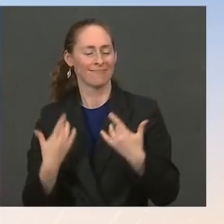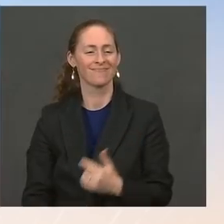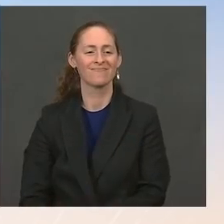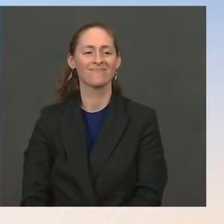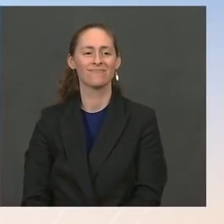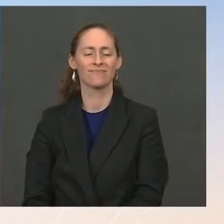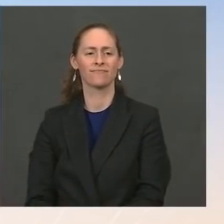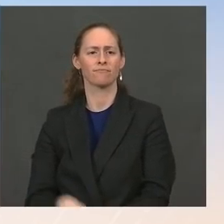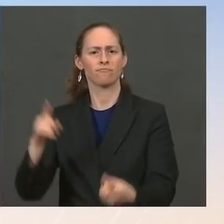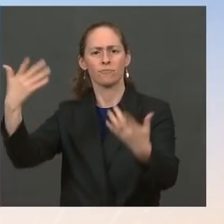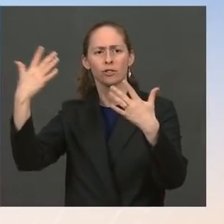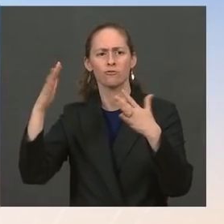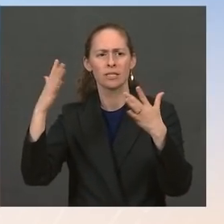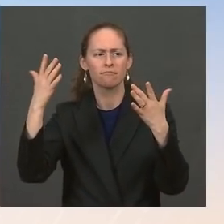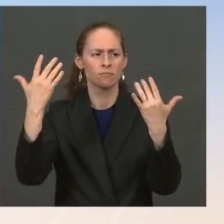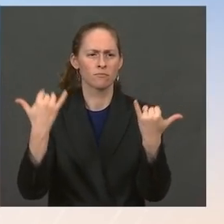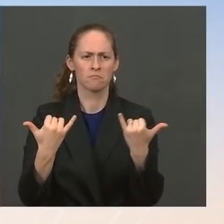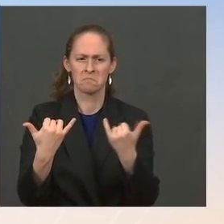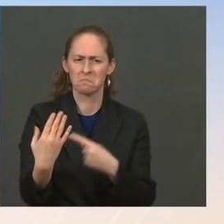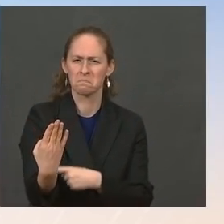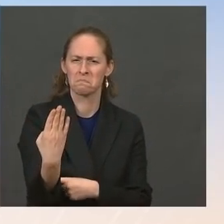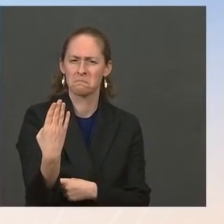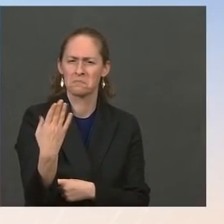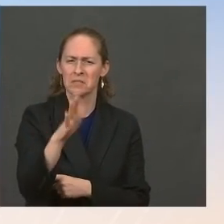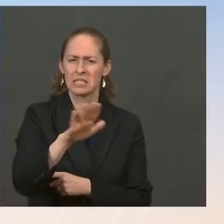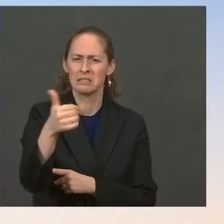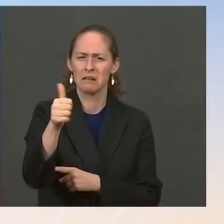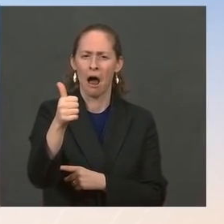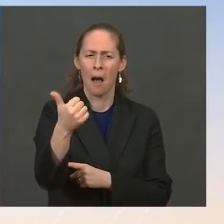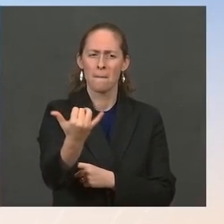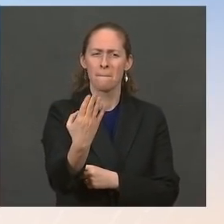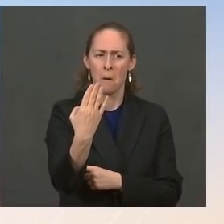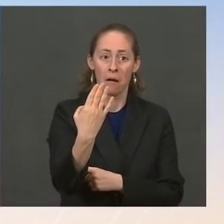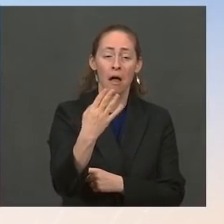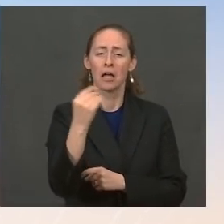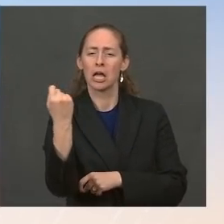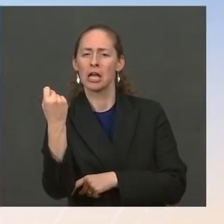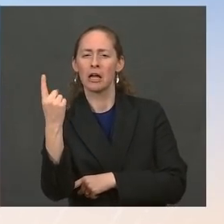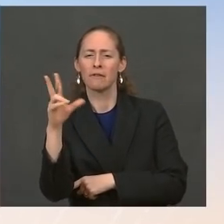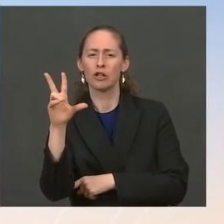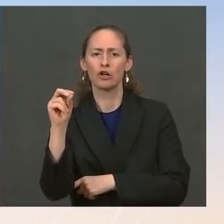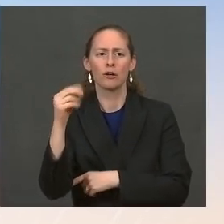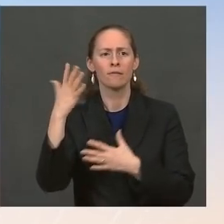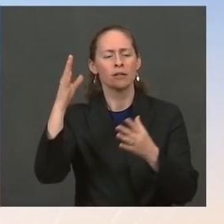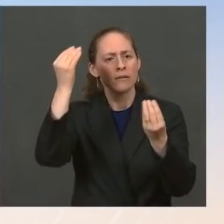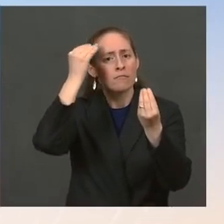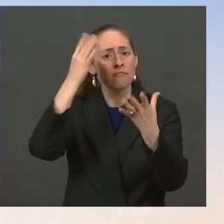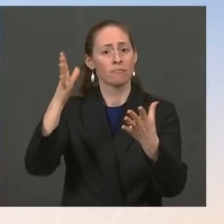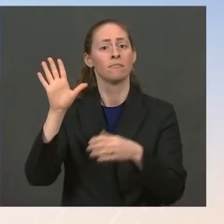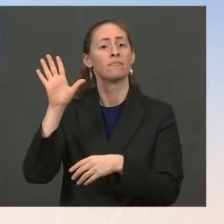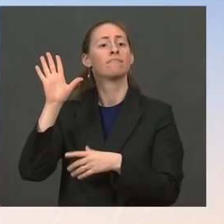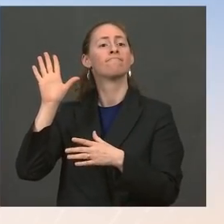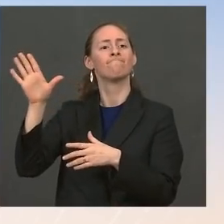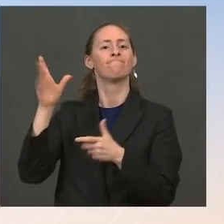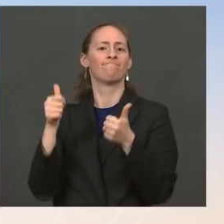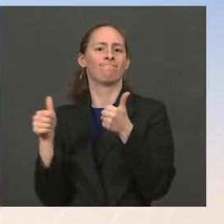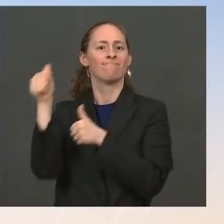one was at 10:10 a.m., the other was at 11:35 a.m. -- about the transfer of power under the 25th Amendment and the resumption of power.